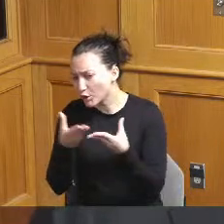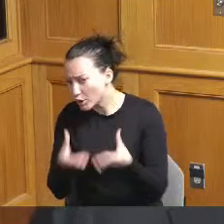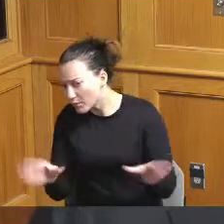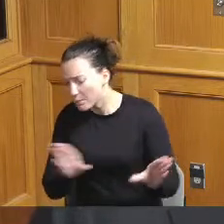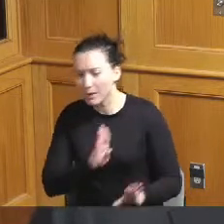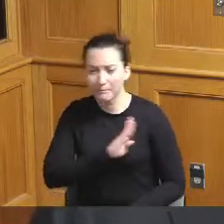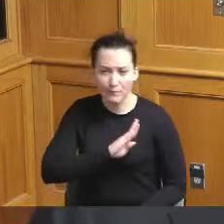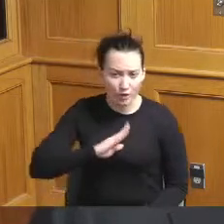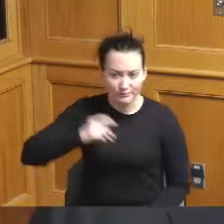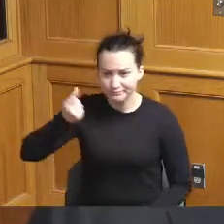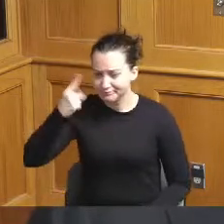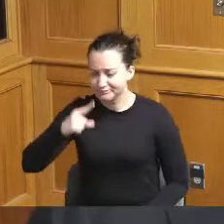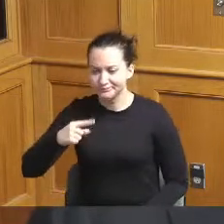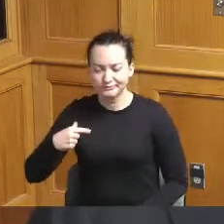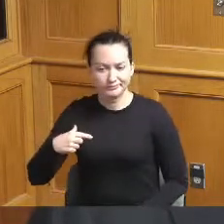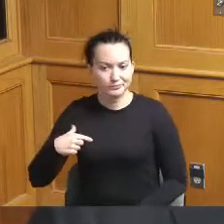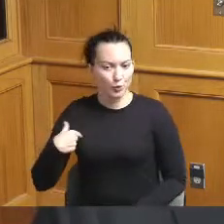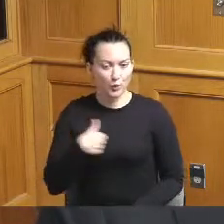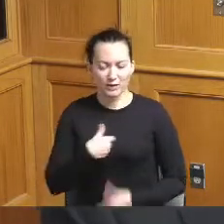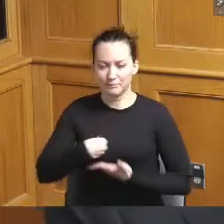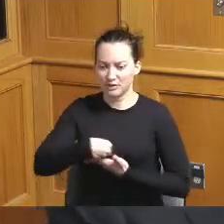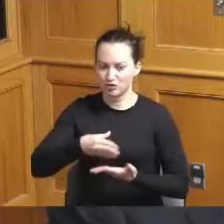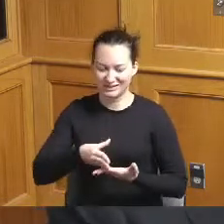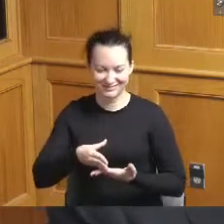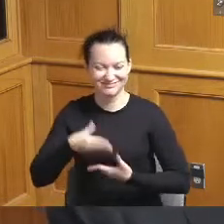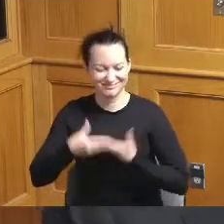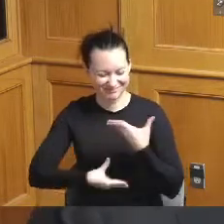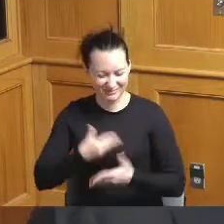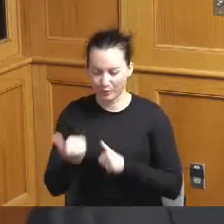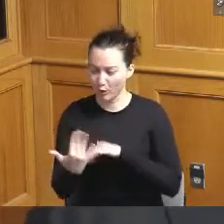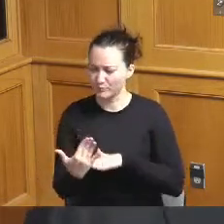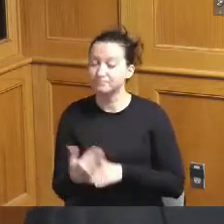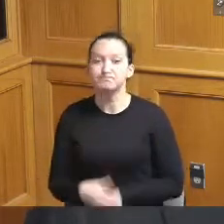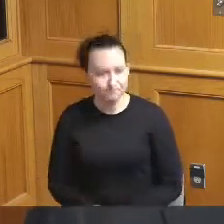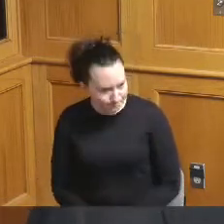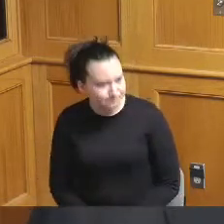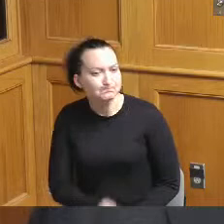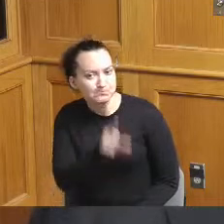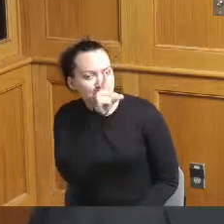bit of an understanding about our level budgeting approach to this department sure this one is an